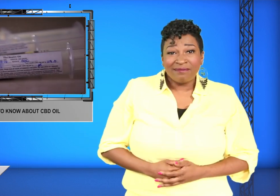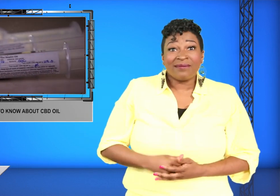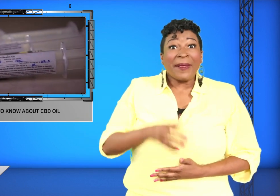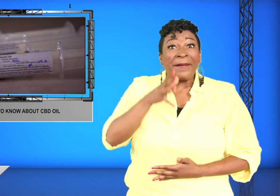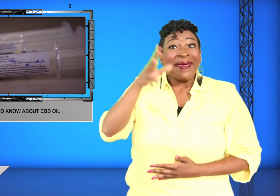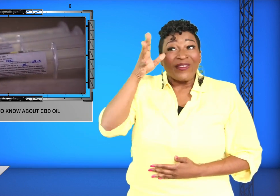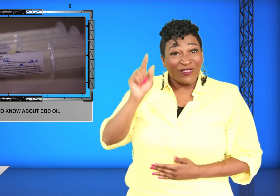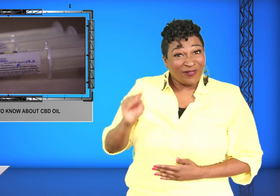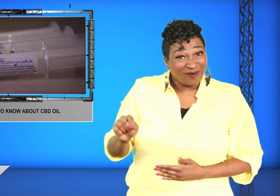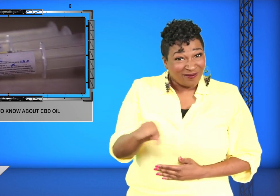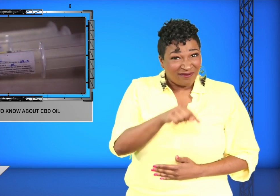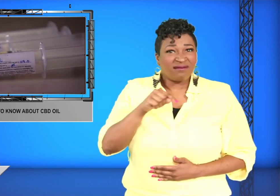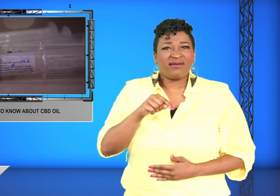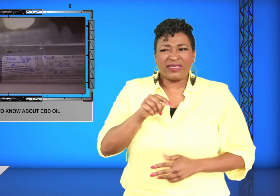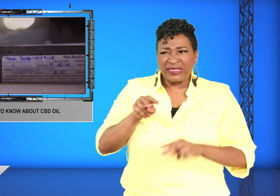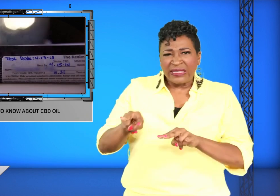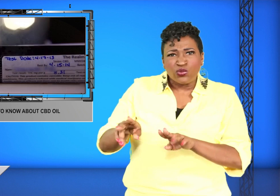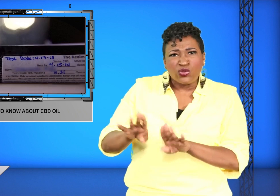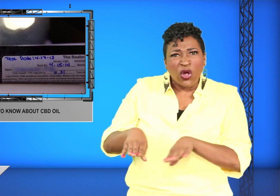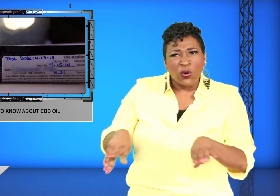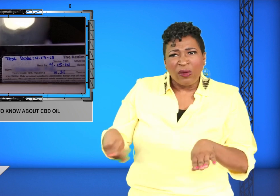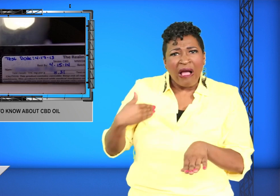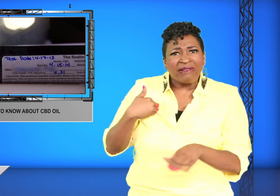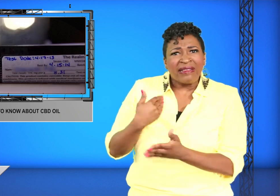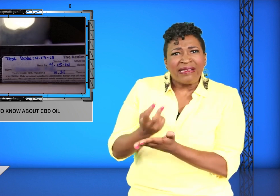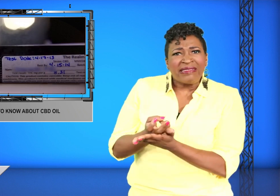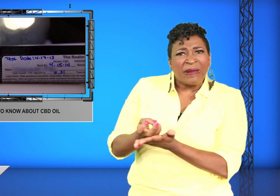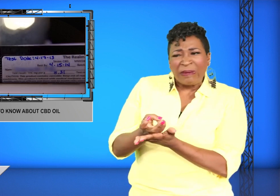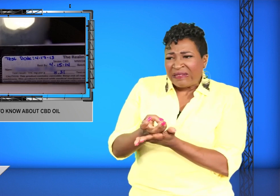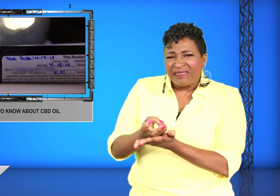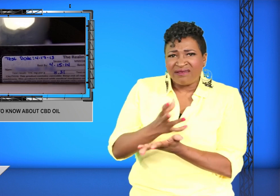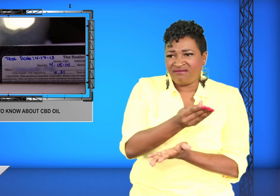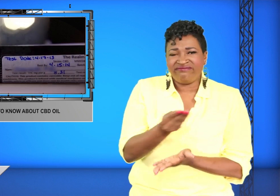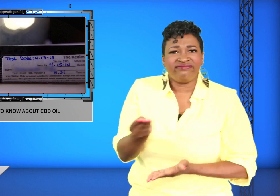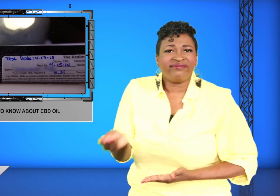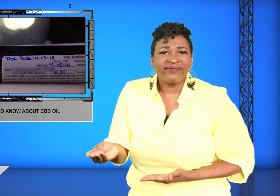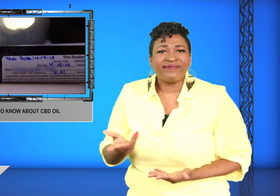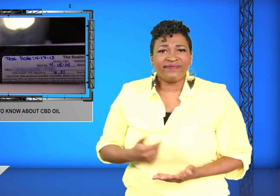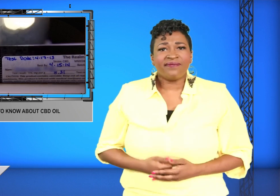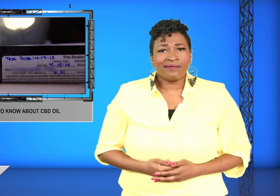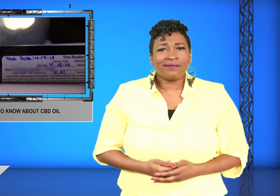Some parents use it on their children with epilepsy.